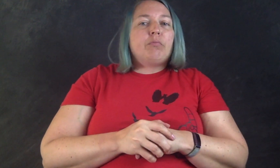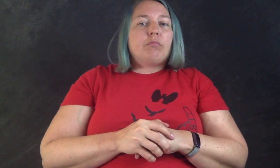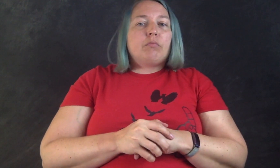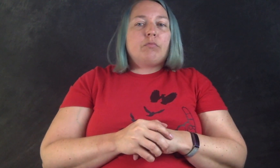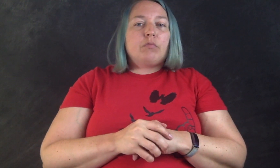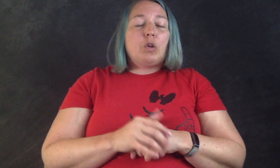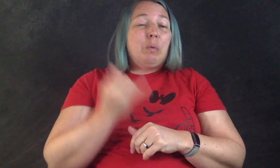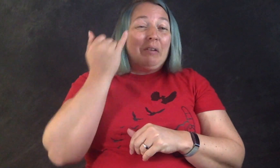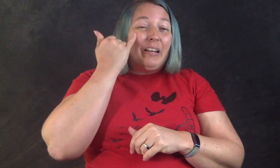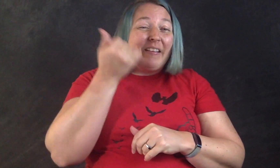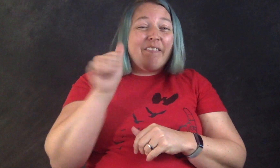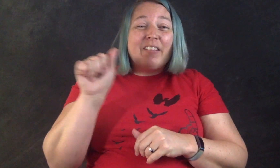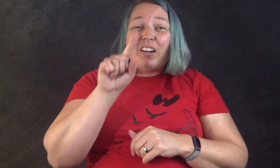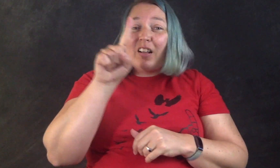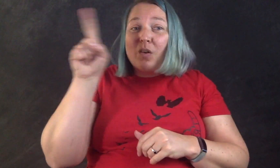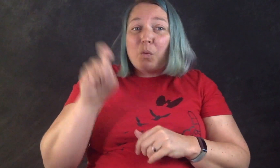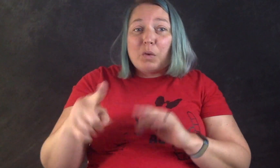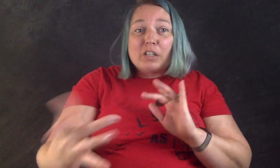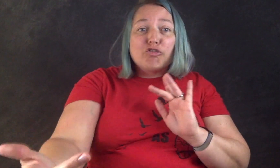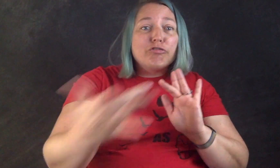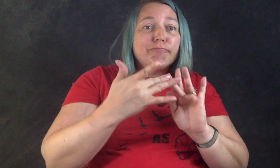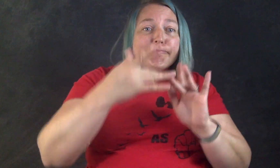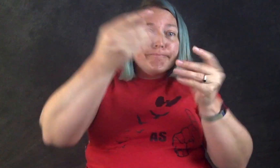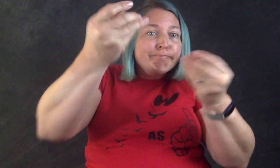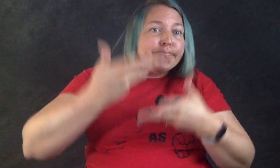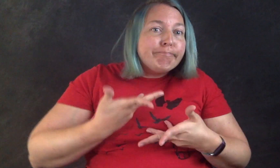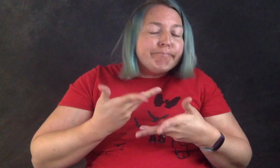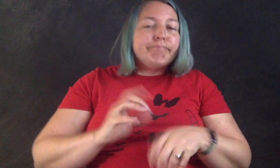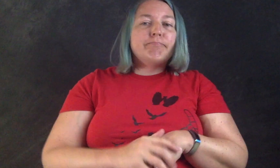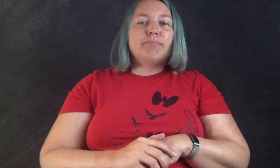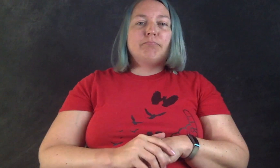If there are any questions, let me know.